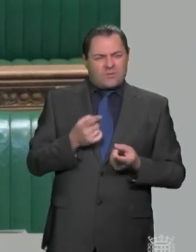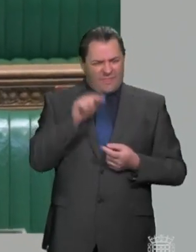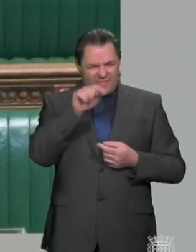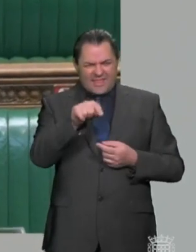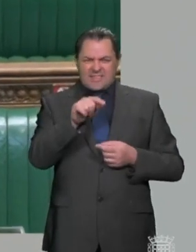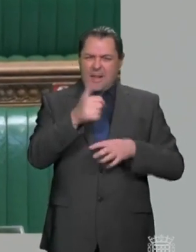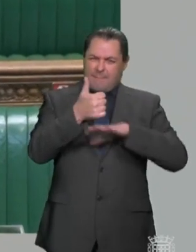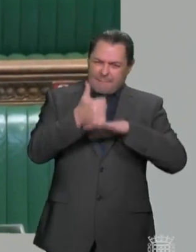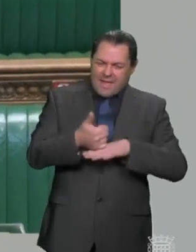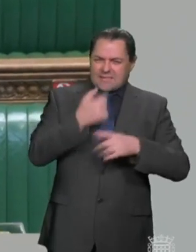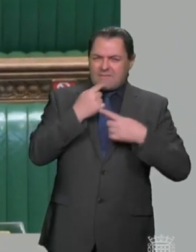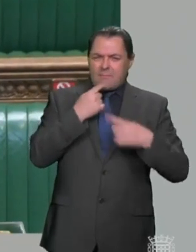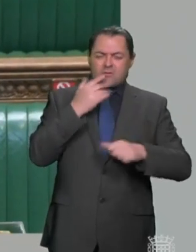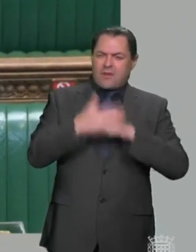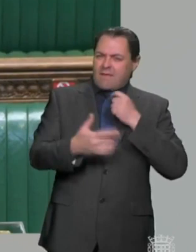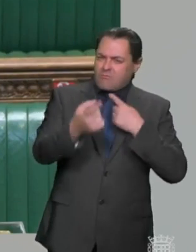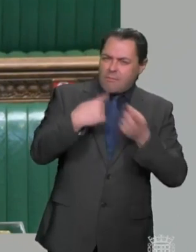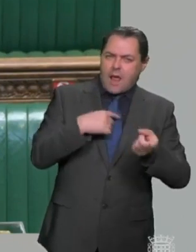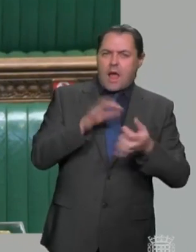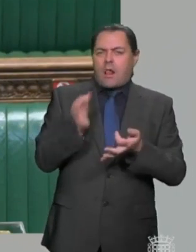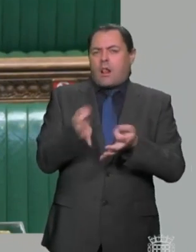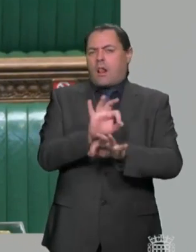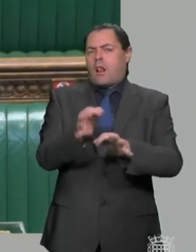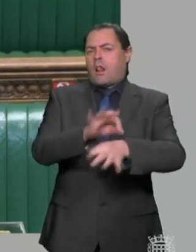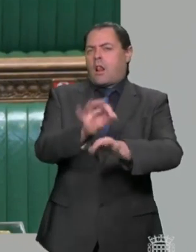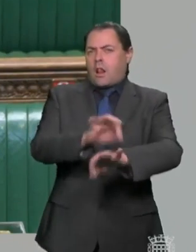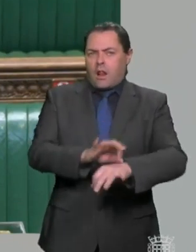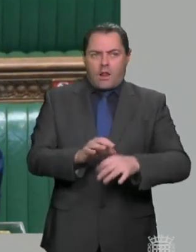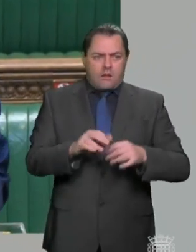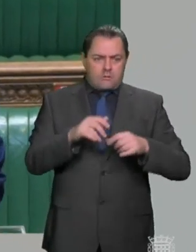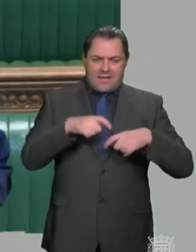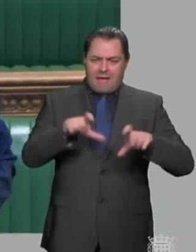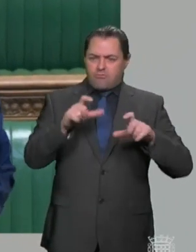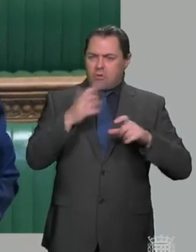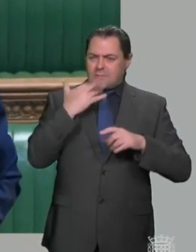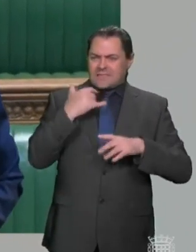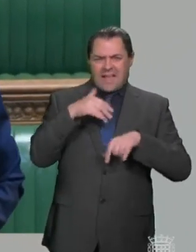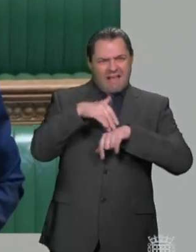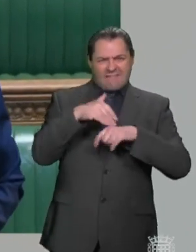answers and continuing mistakes affecting millions of people, does the Prime Minister now recognise